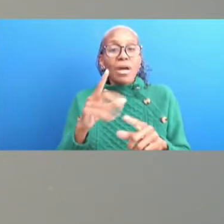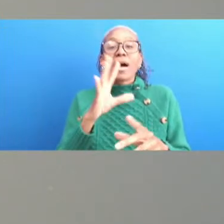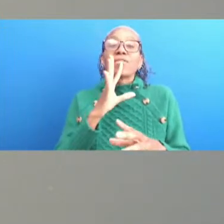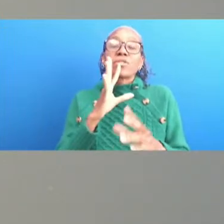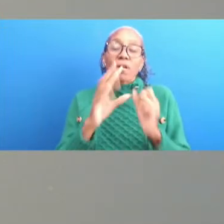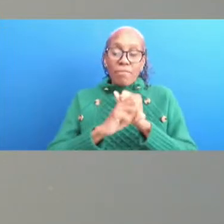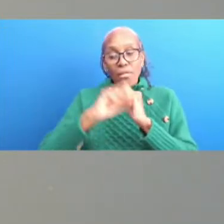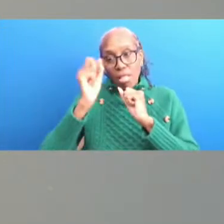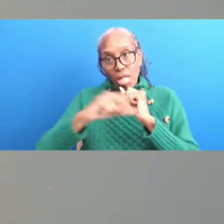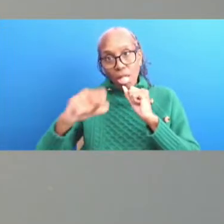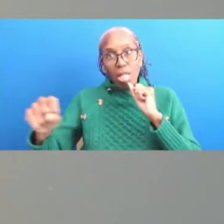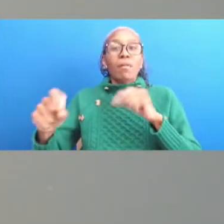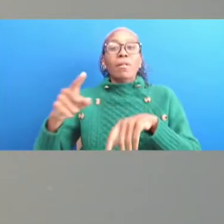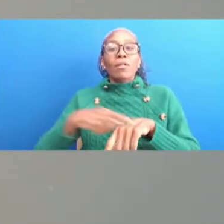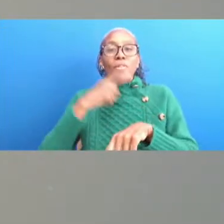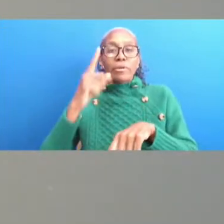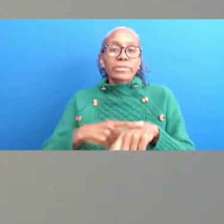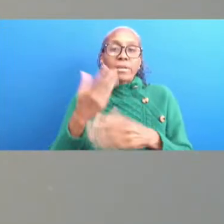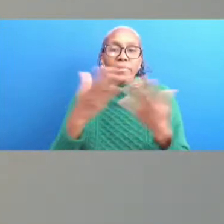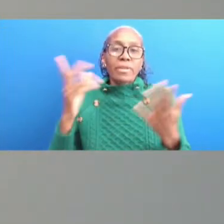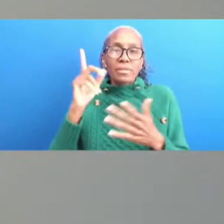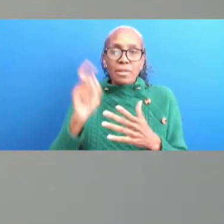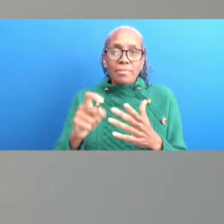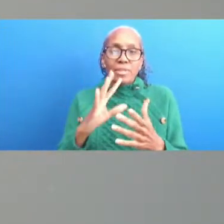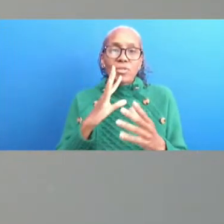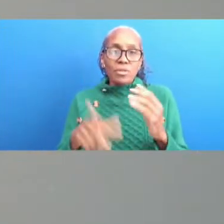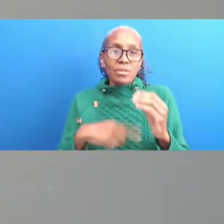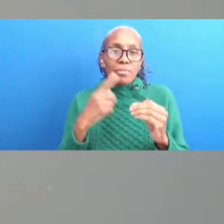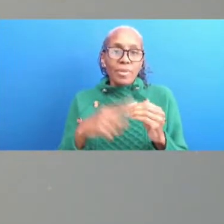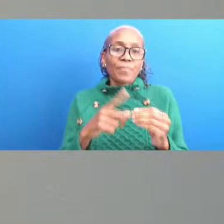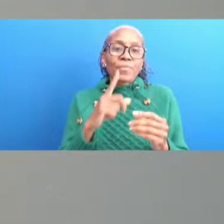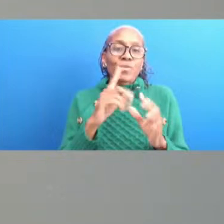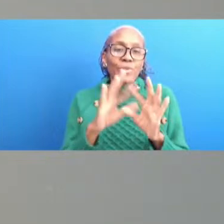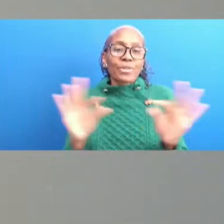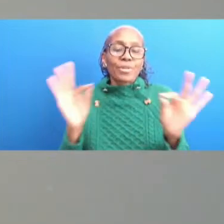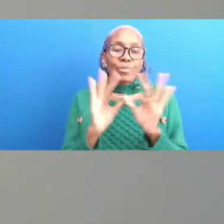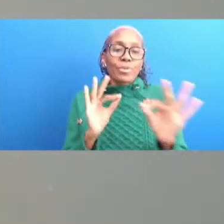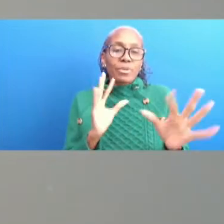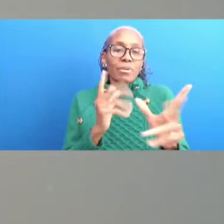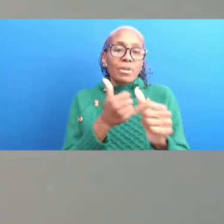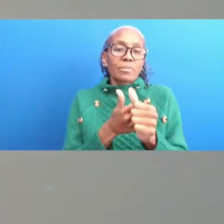YOU WILL ALL RECORD REMEMBER